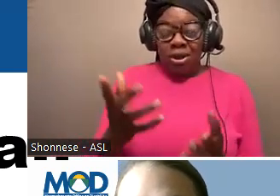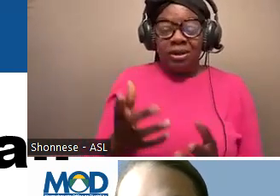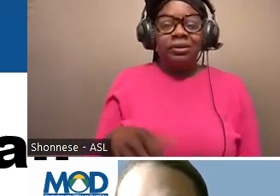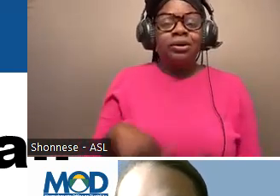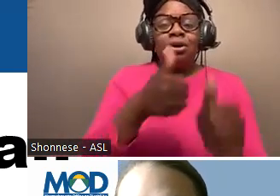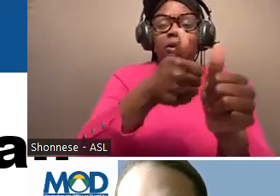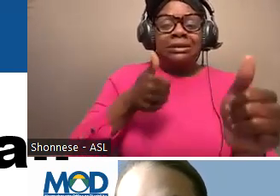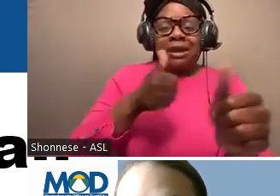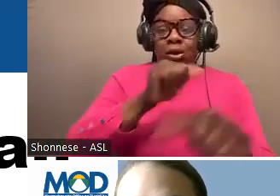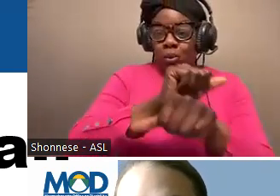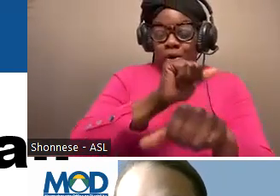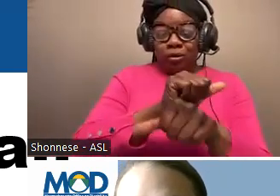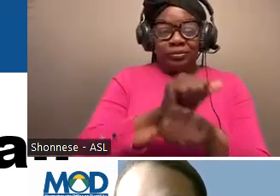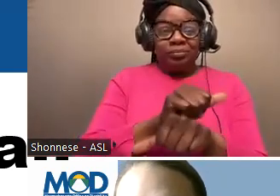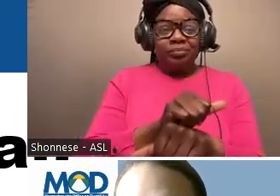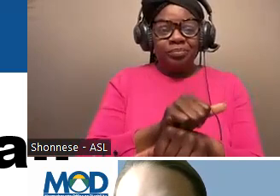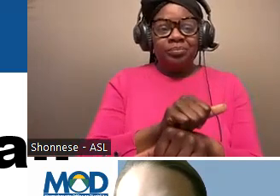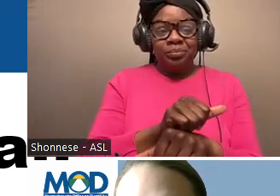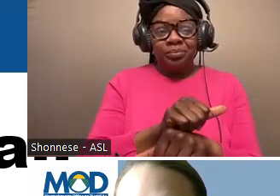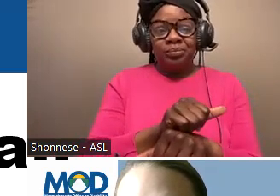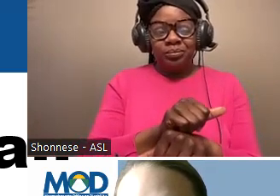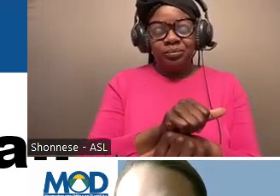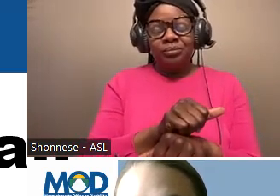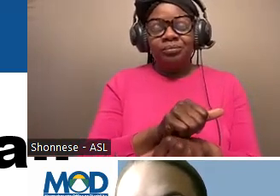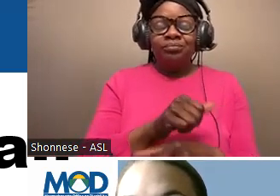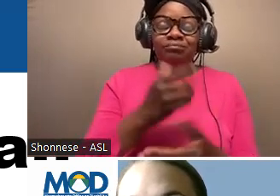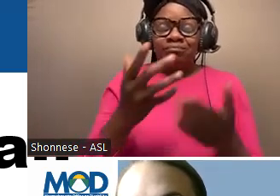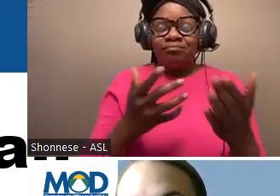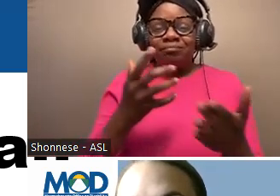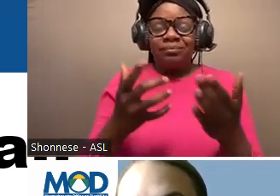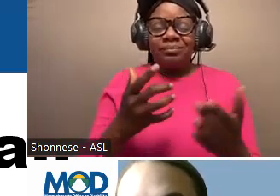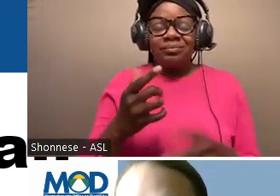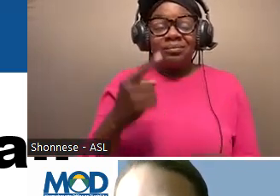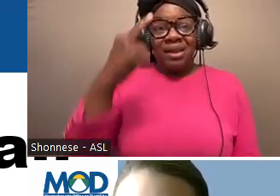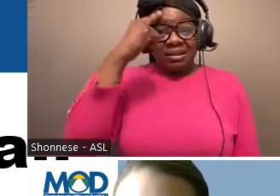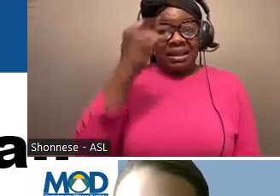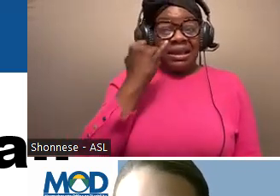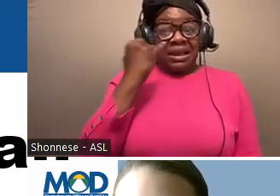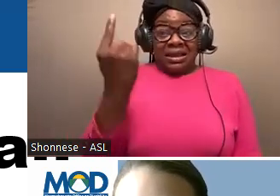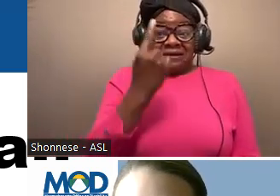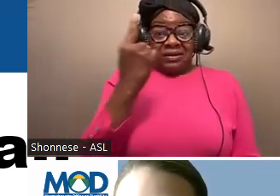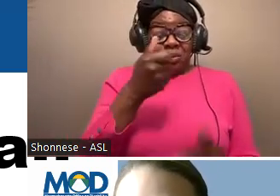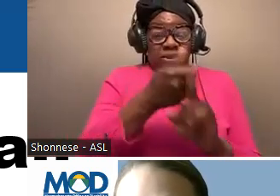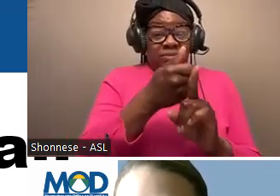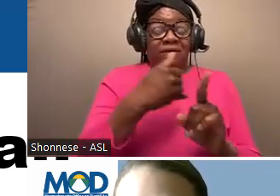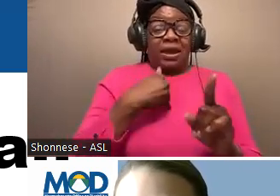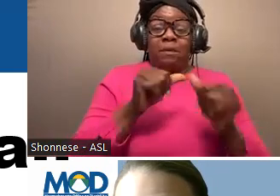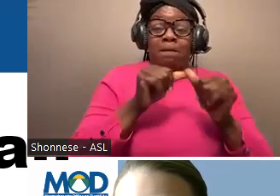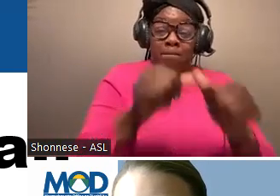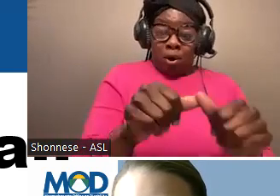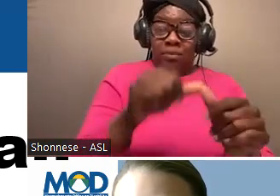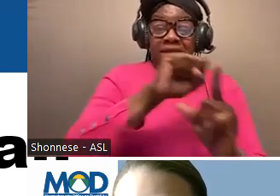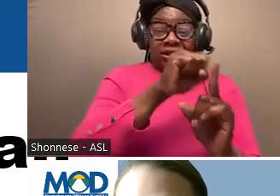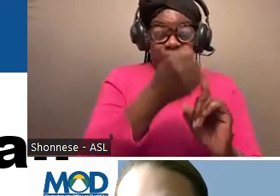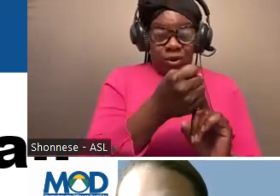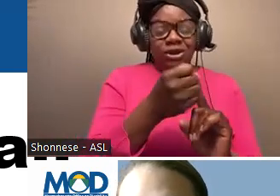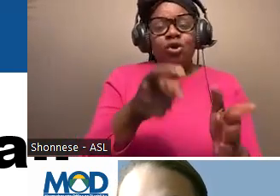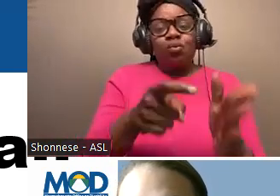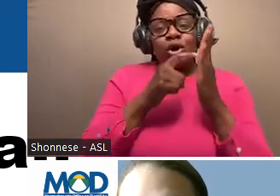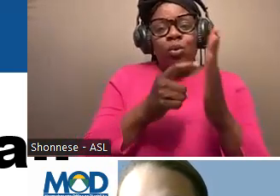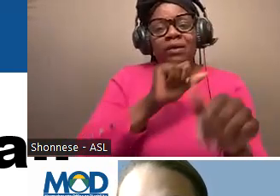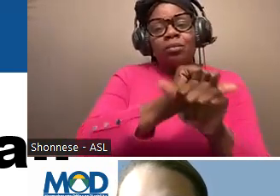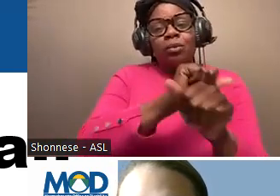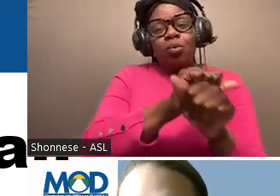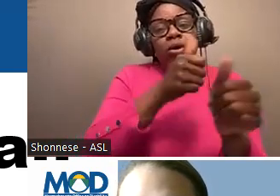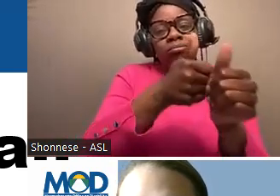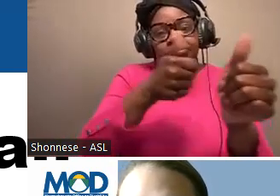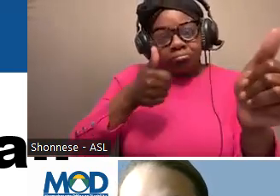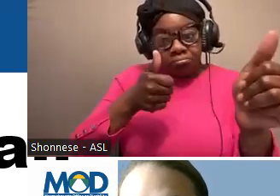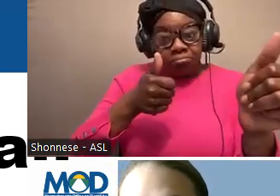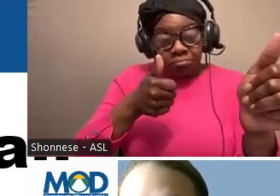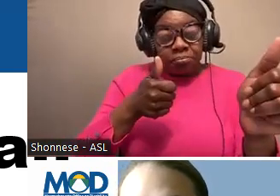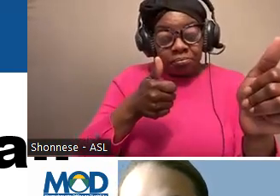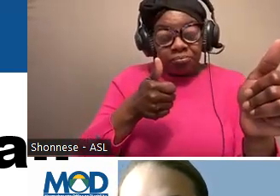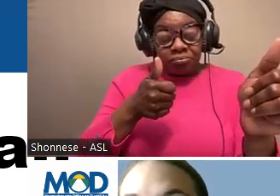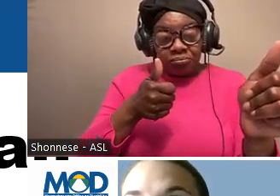You know, I think when somebody has a permanent condition that requires them to telework,